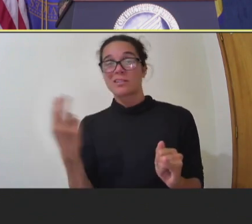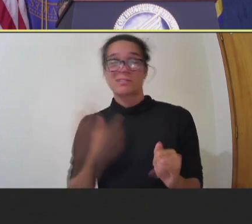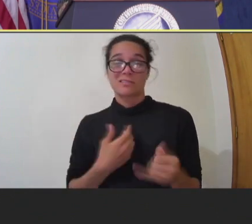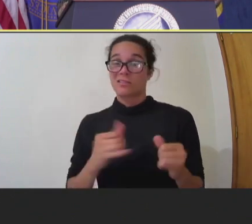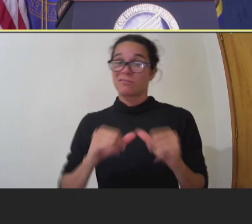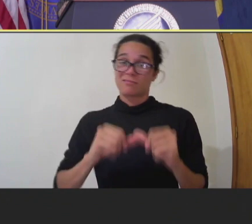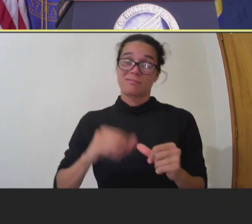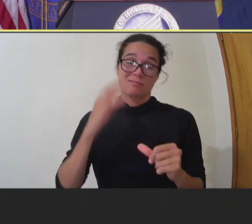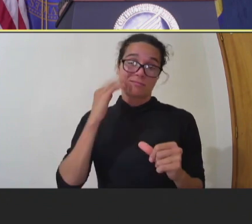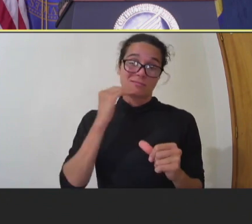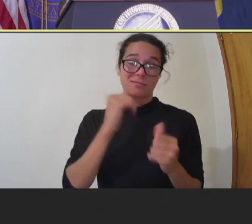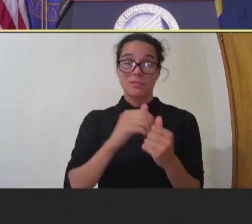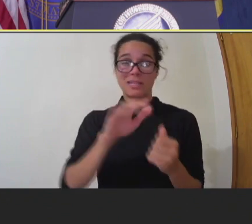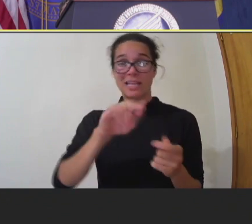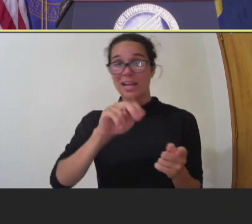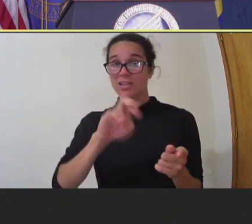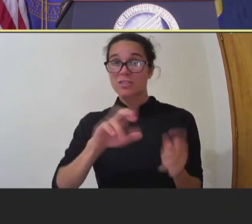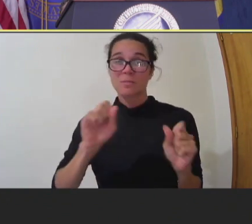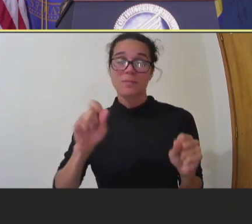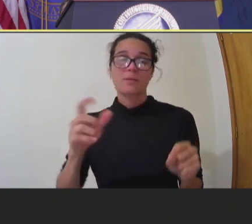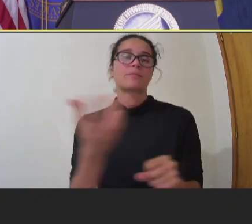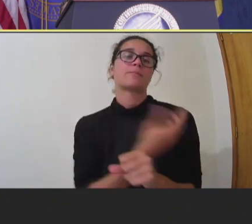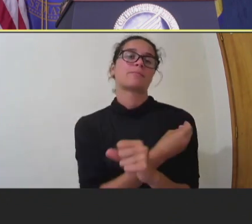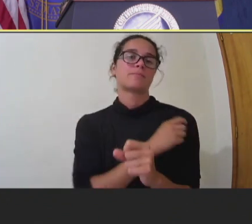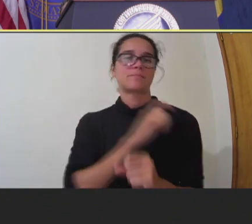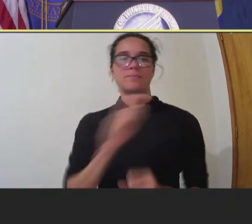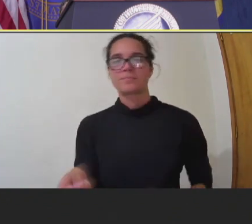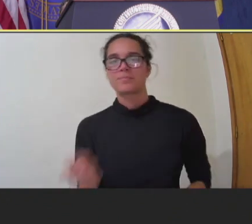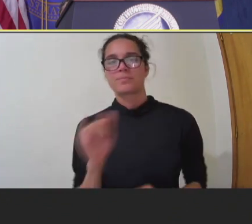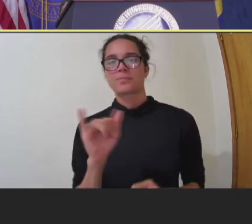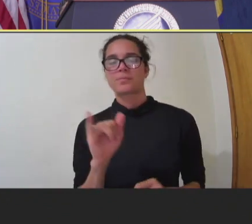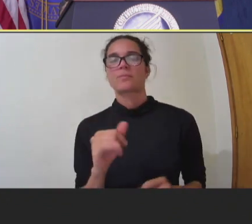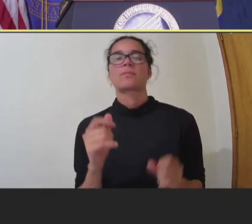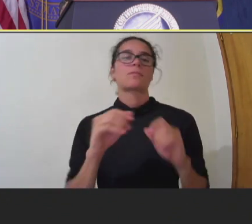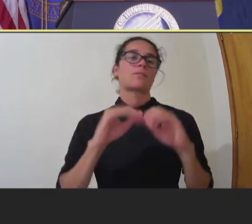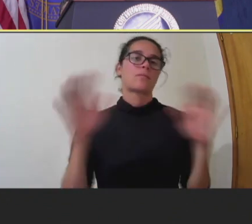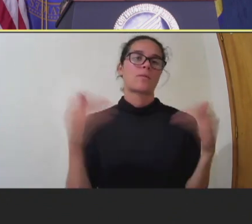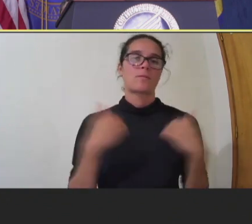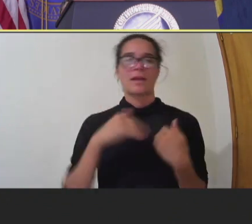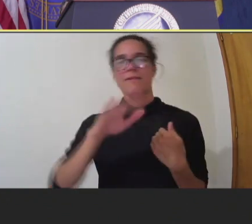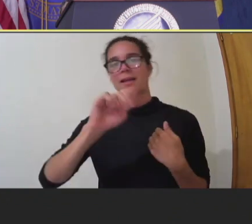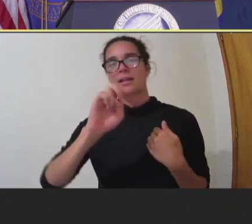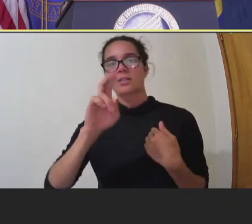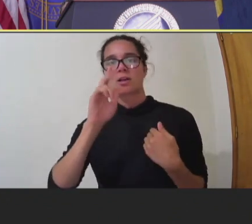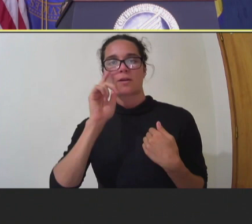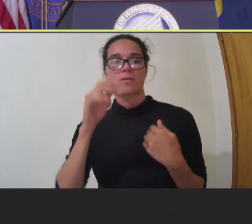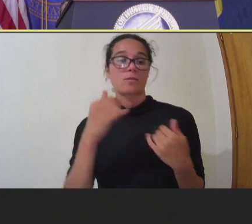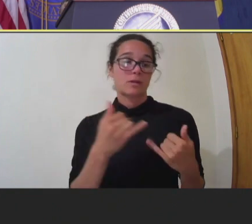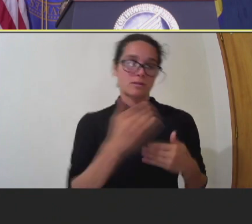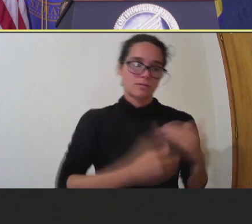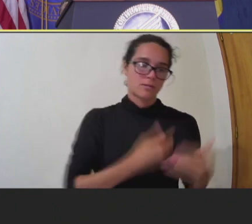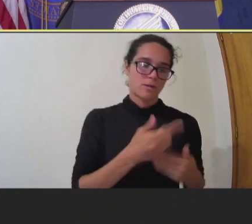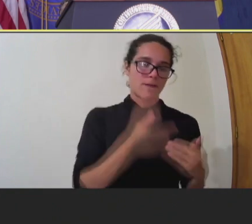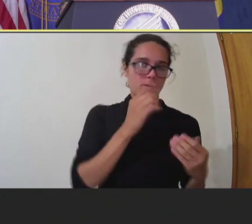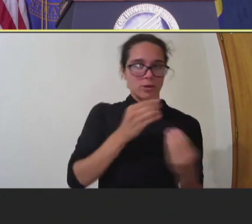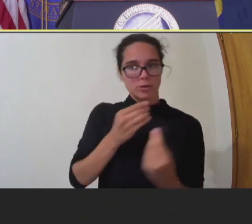I hope you've seen that, you know, we have vaccines that are currently in the works to be able to treat those cancers and also prevent their recurrence.